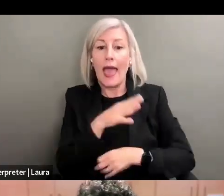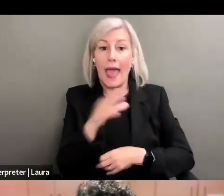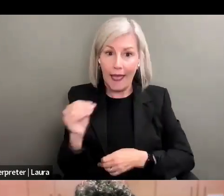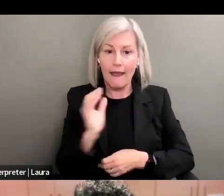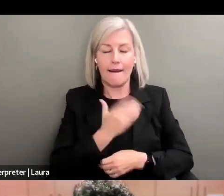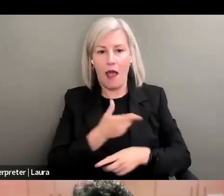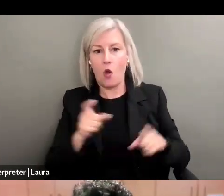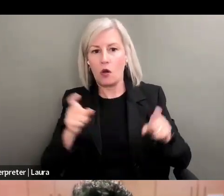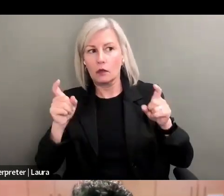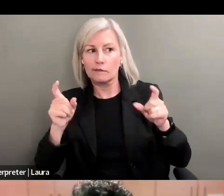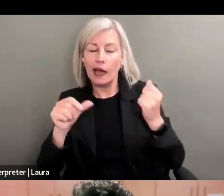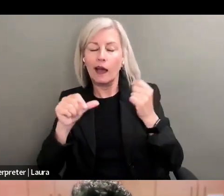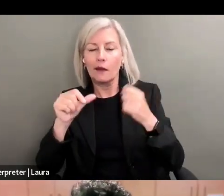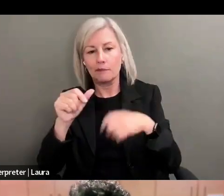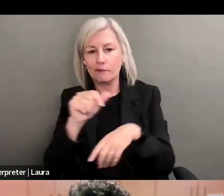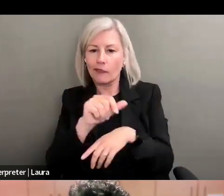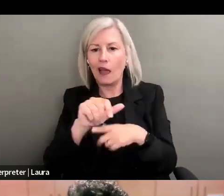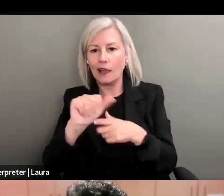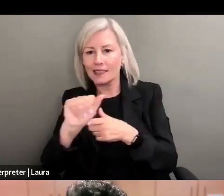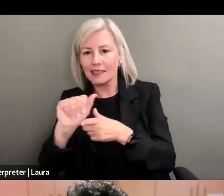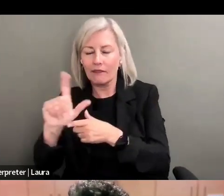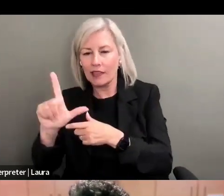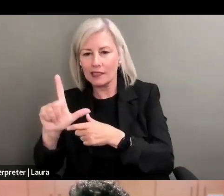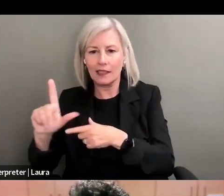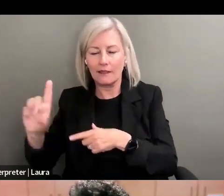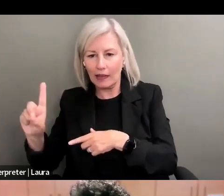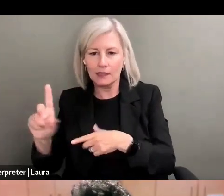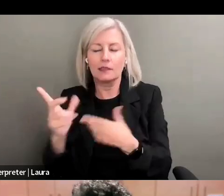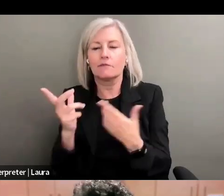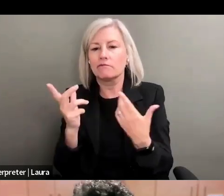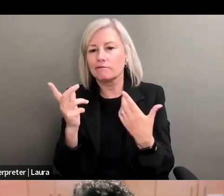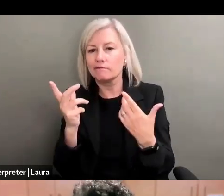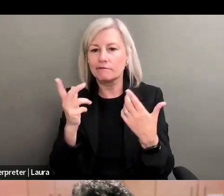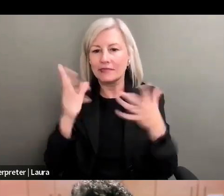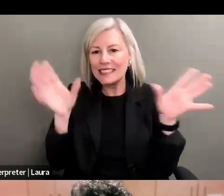So I really don't think that any type of evaluation is more important